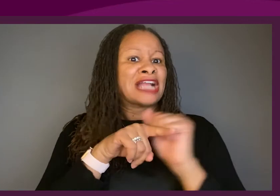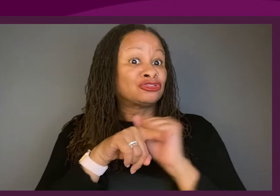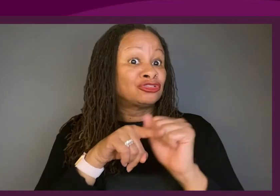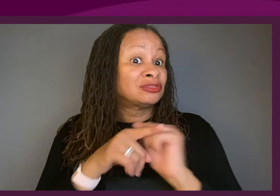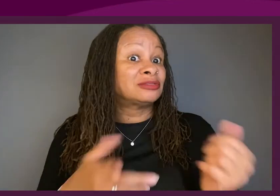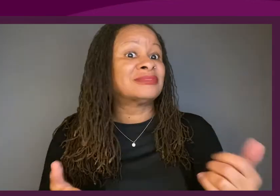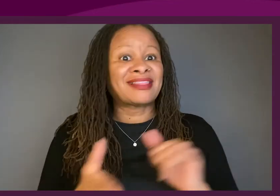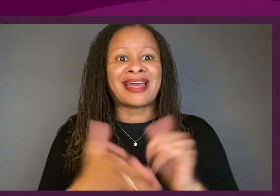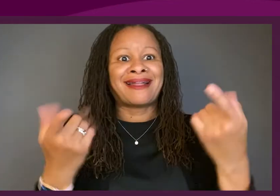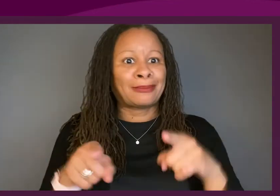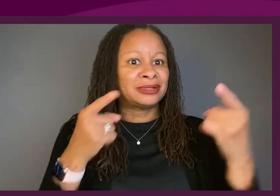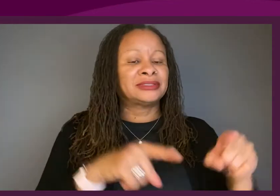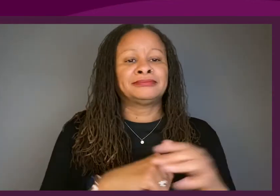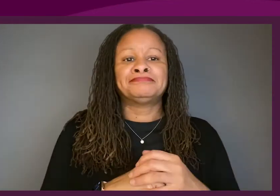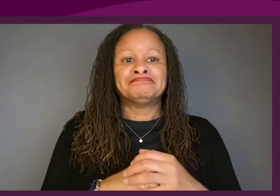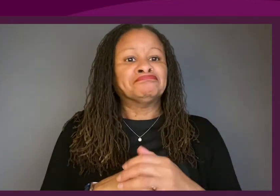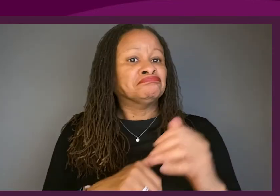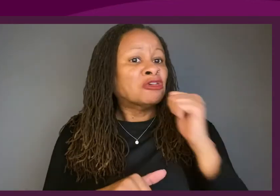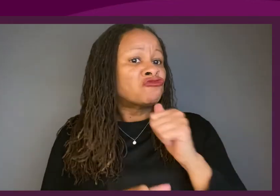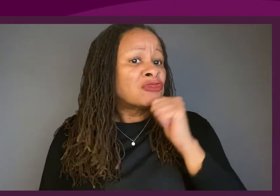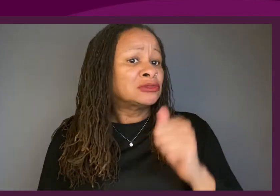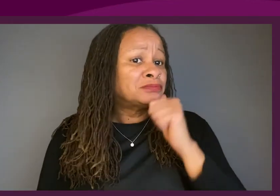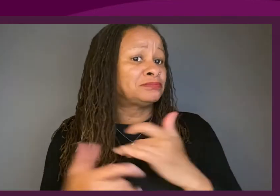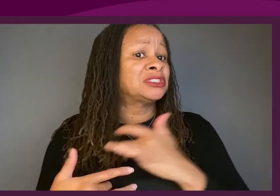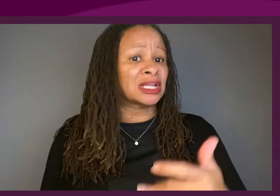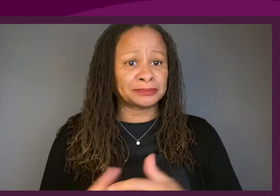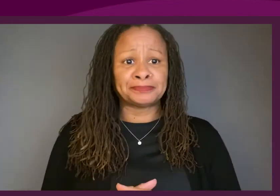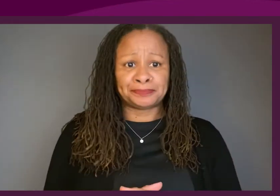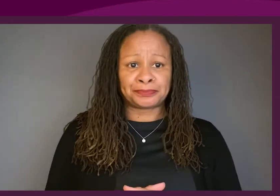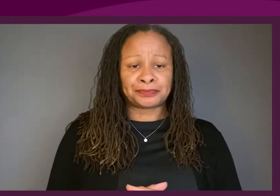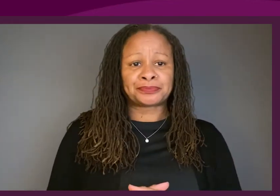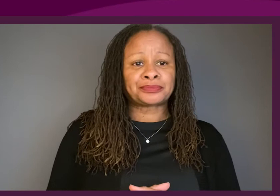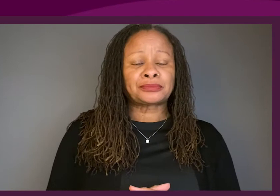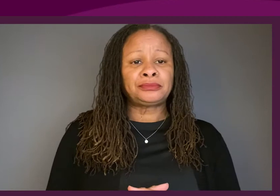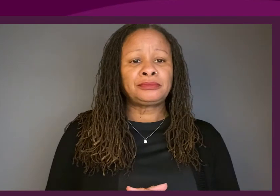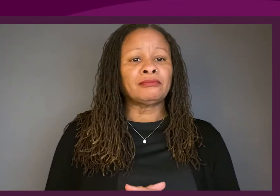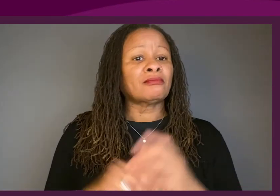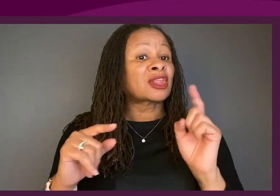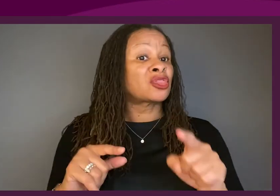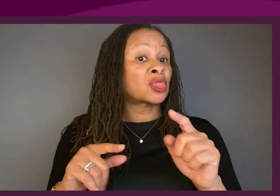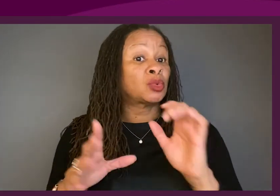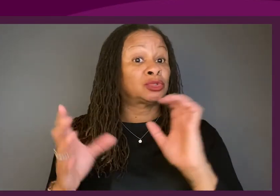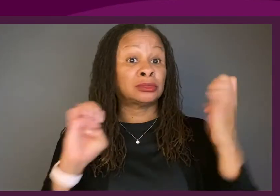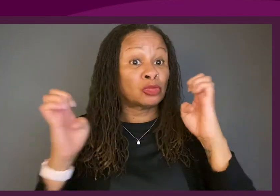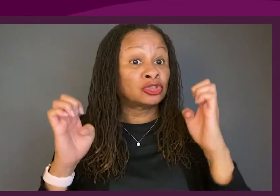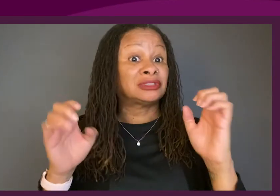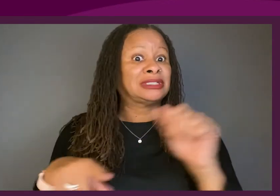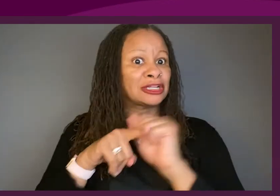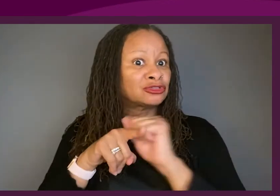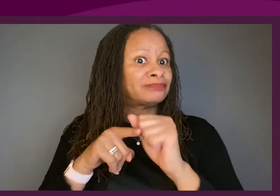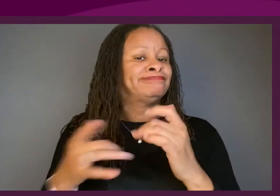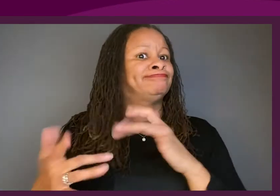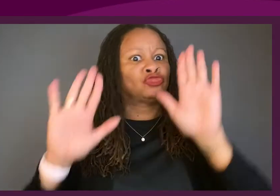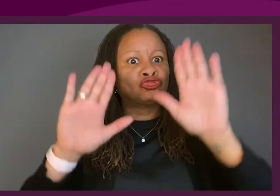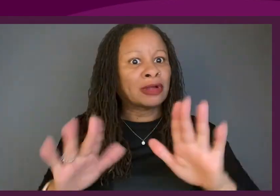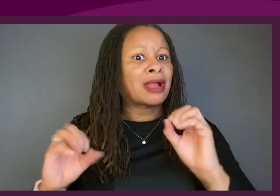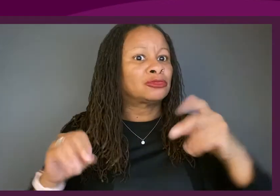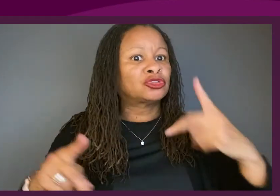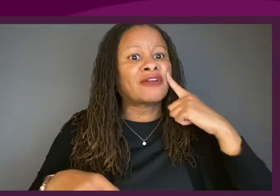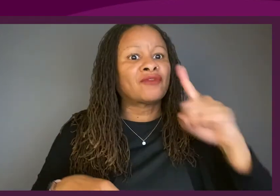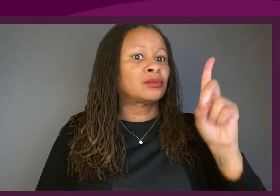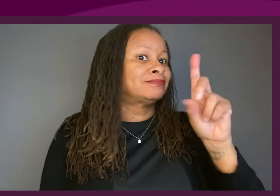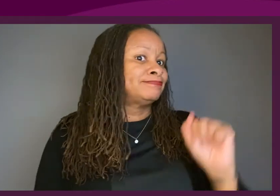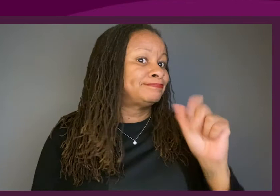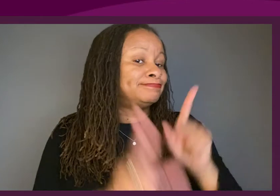And these are great opportunities for disabled people to participate and for us to be able